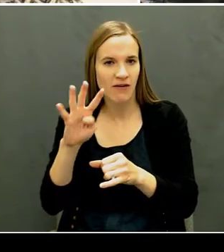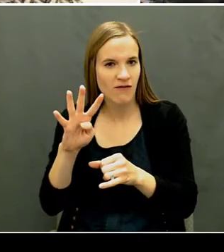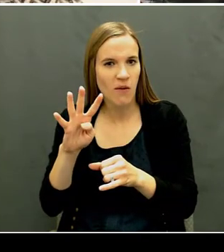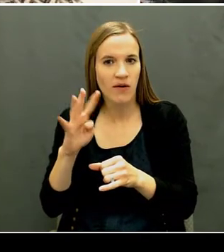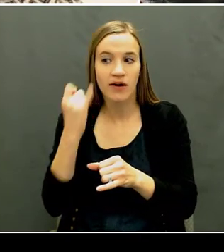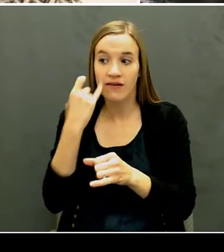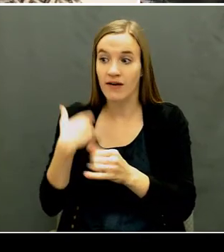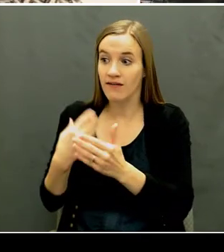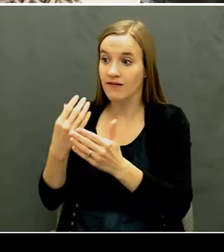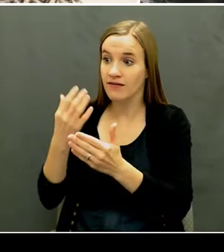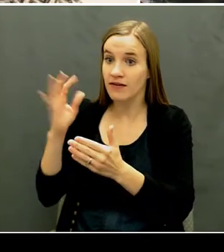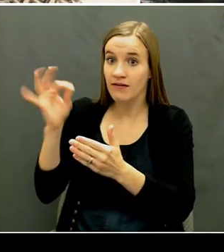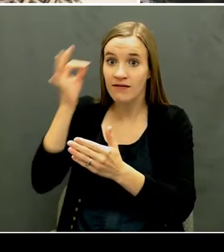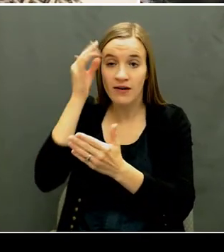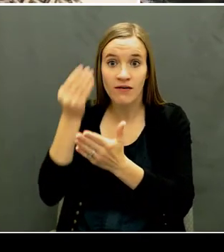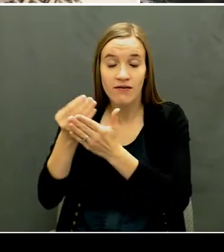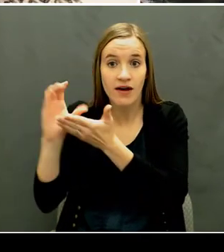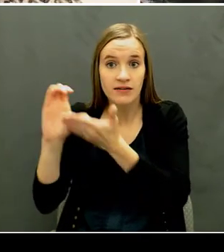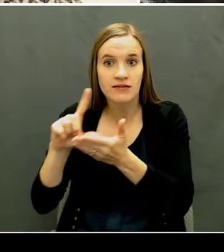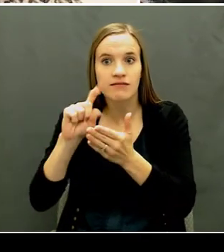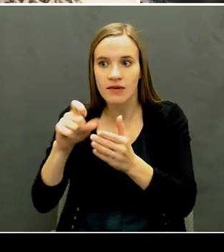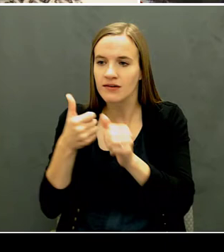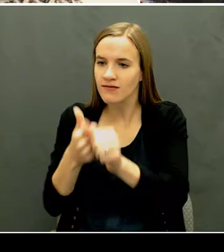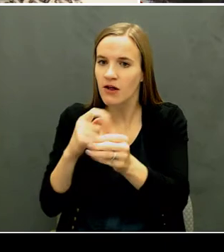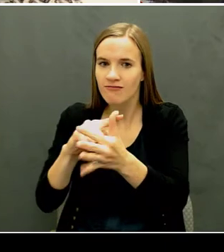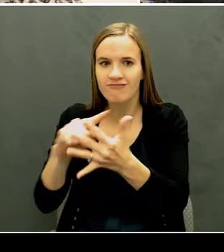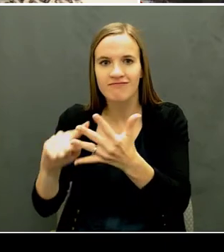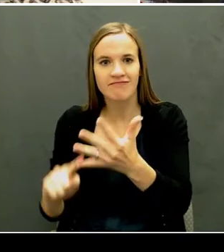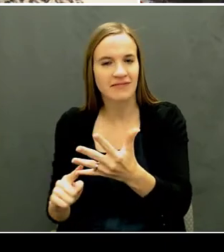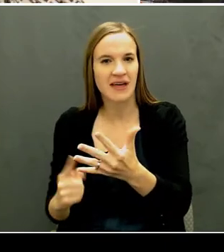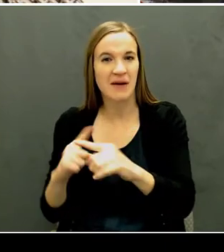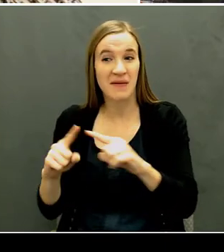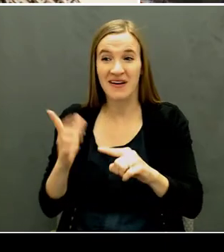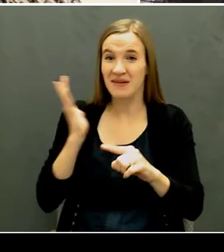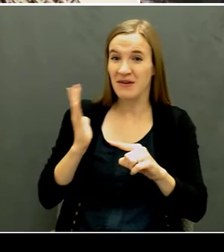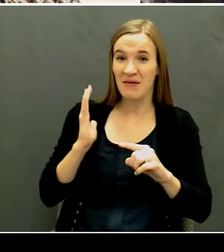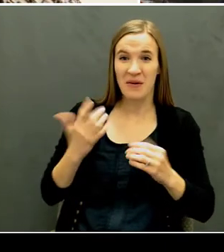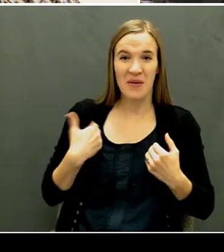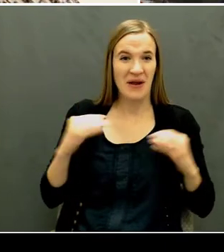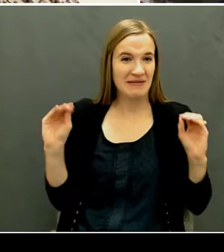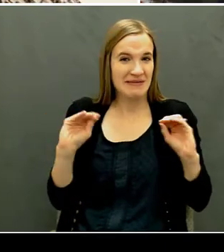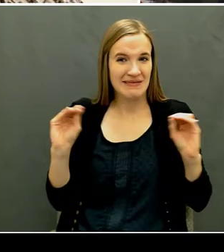people like Wade and through some of the experiences I've had and Independent Living with